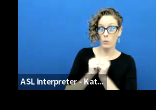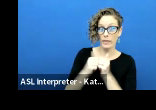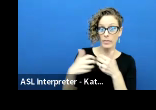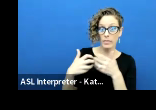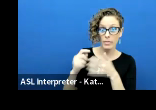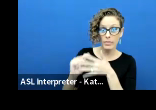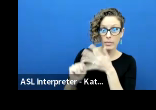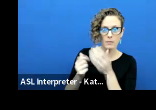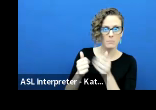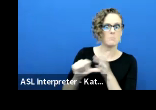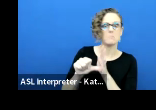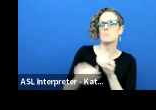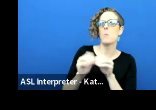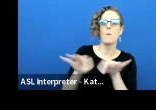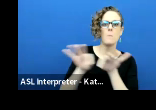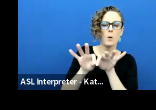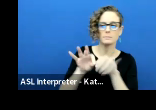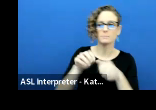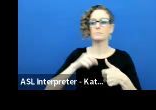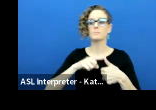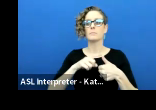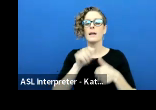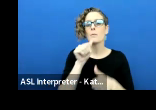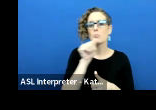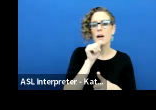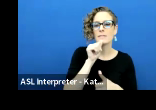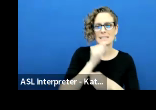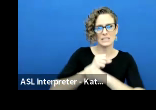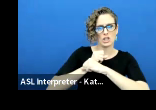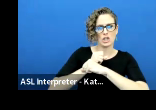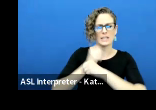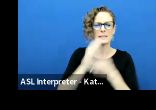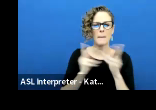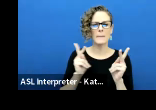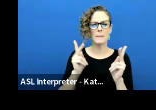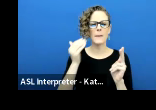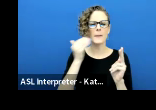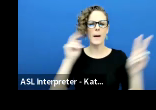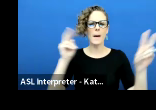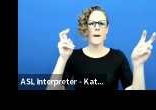so some people you know have the fear of a big brother and so they don't want anything that's